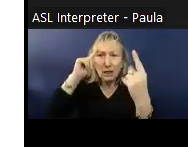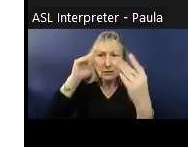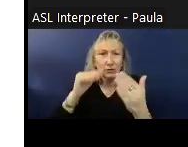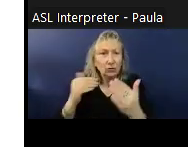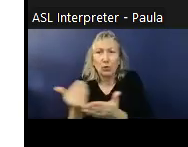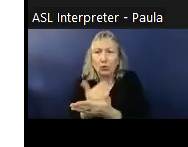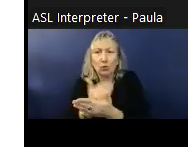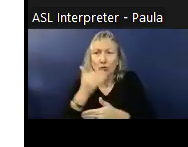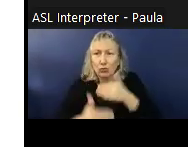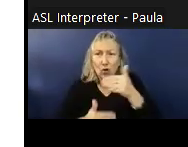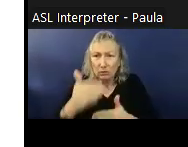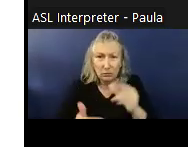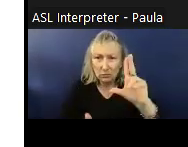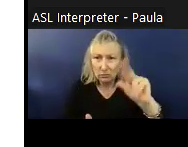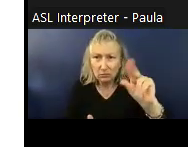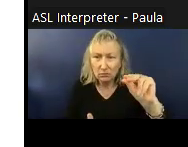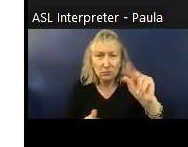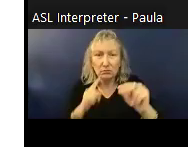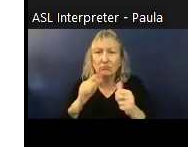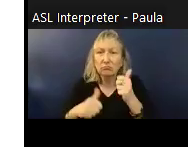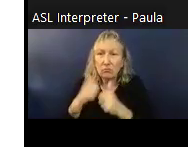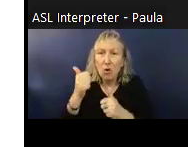merely incorporating those policies.